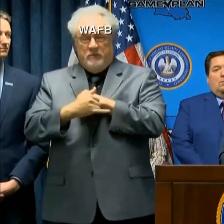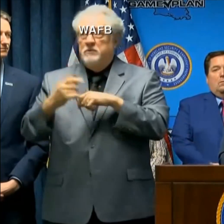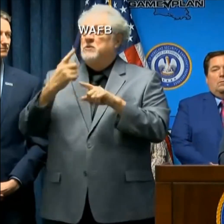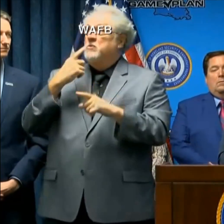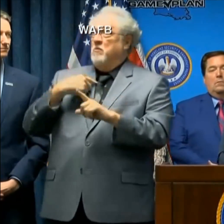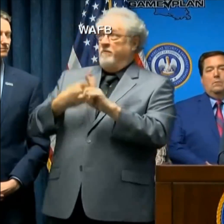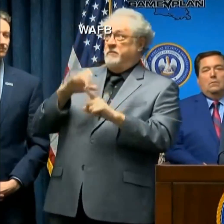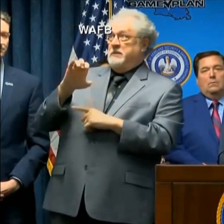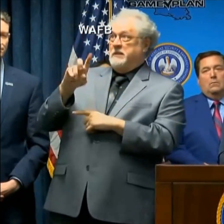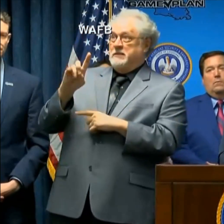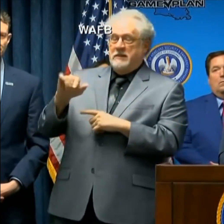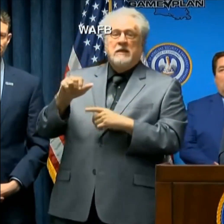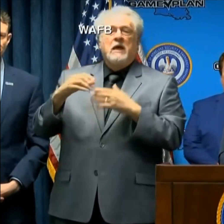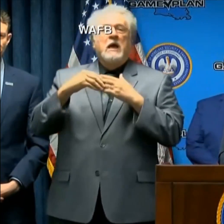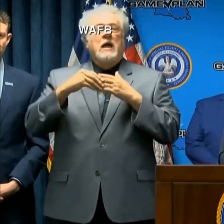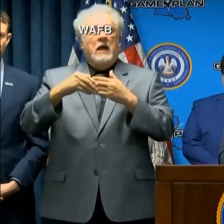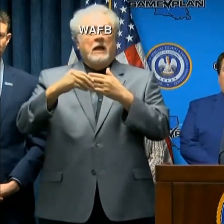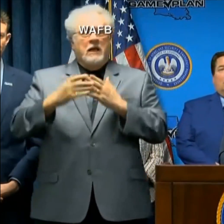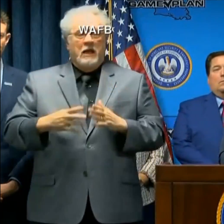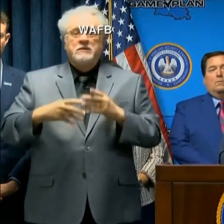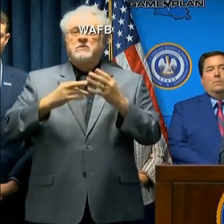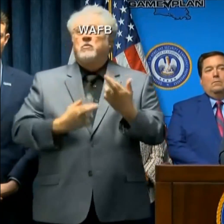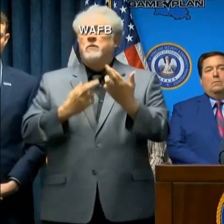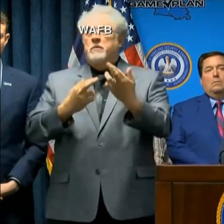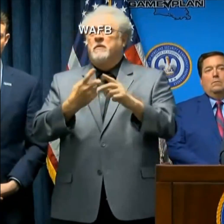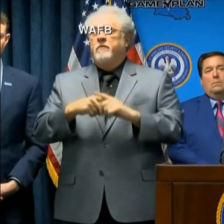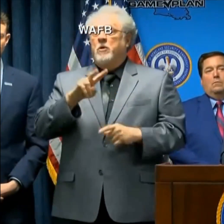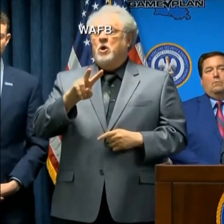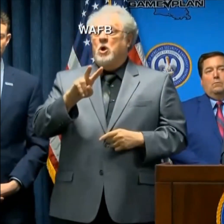guidelines were developed and recommended by the coab it 19 task force